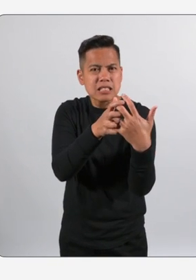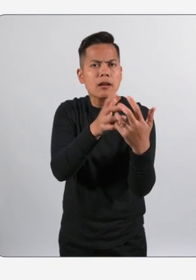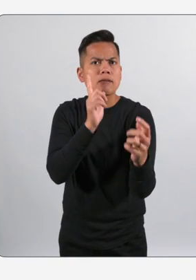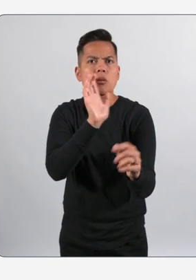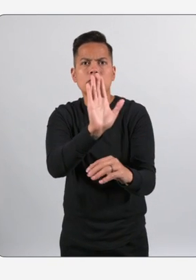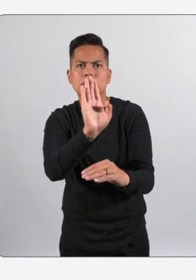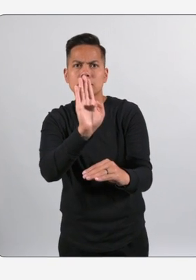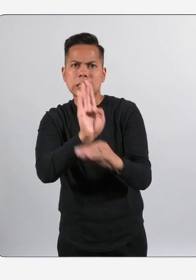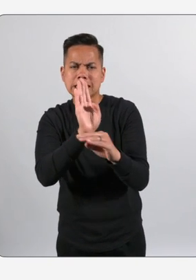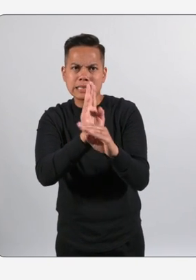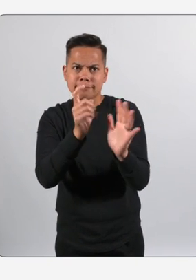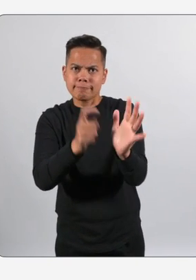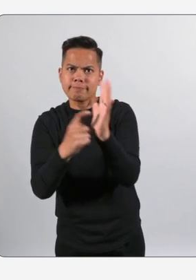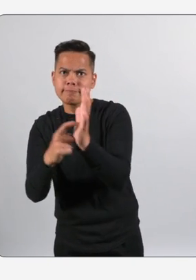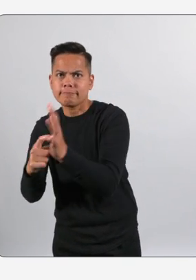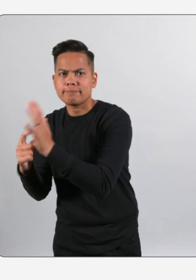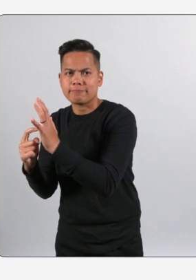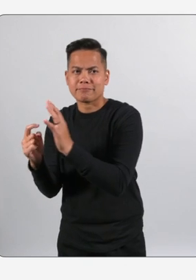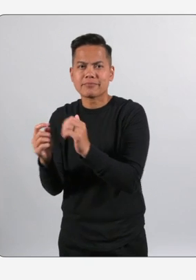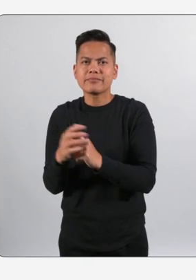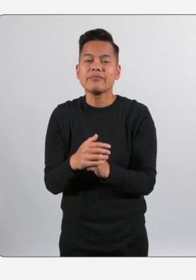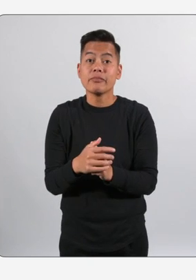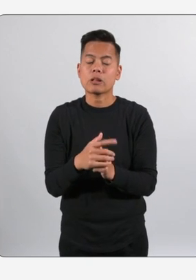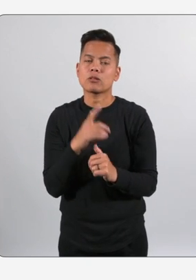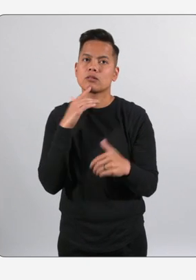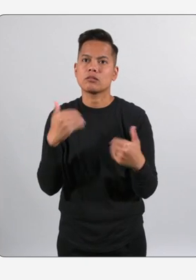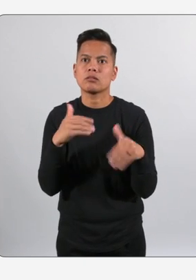demands in real time. Thanks to this, despite pressure